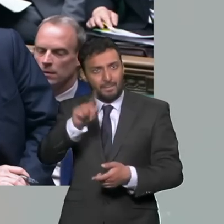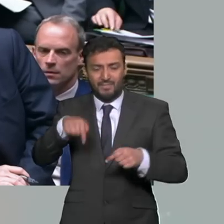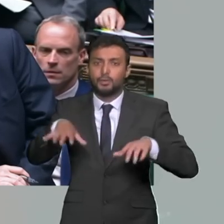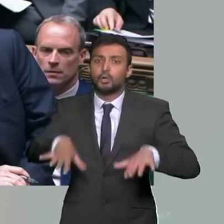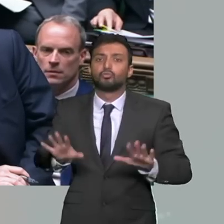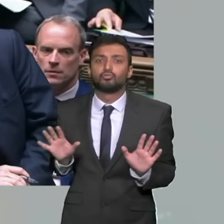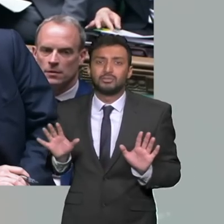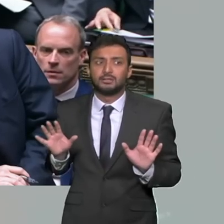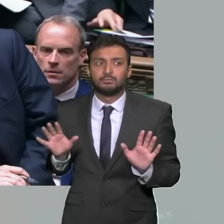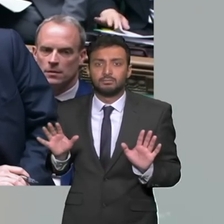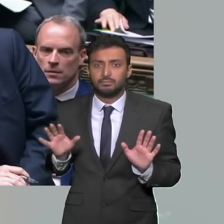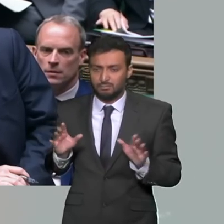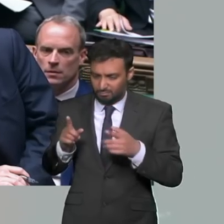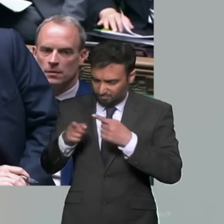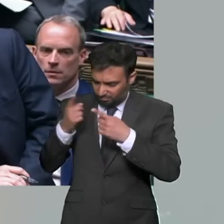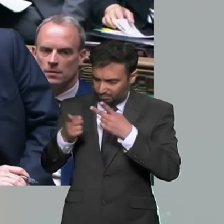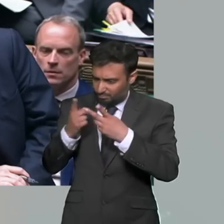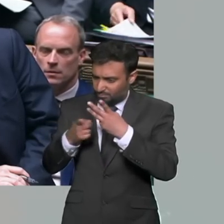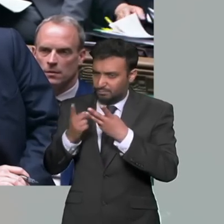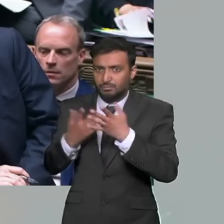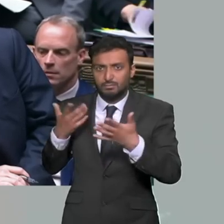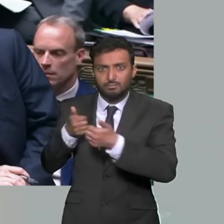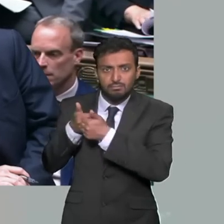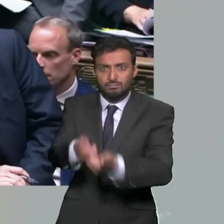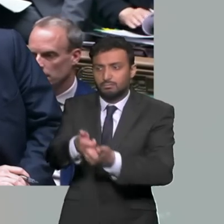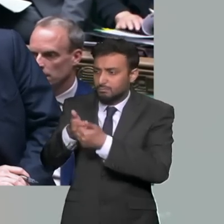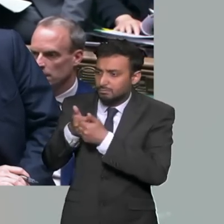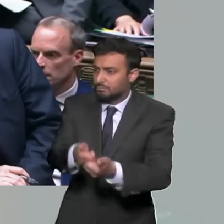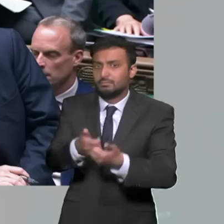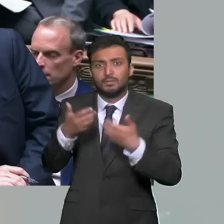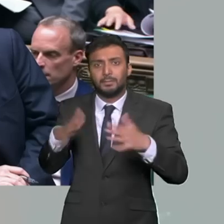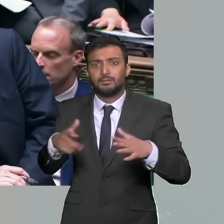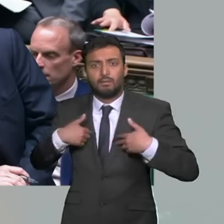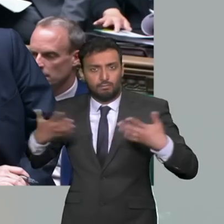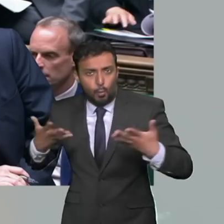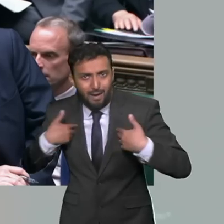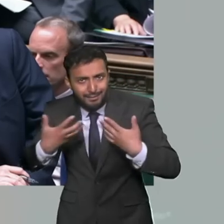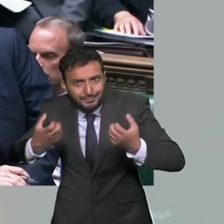I do not for a moment doubt that things are tough—I do not doubt it for a moment—but